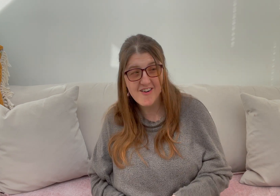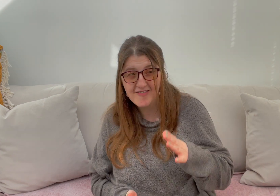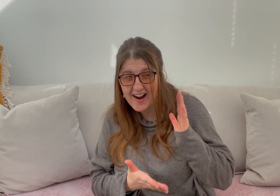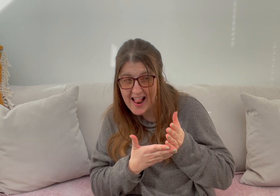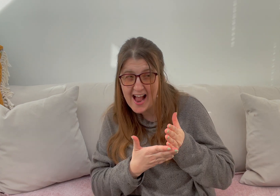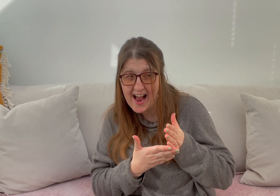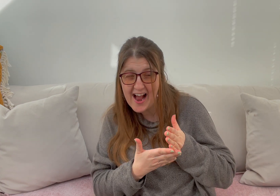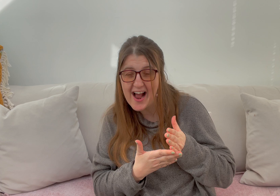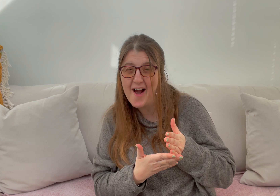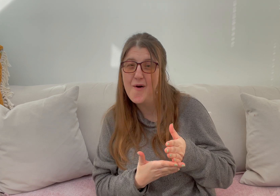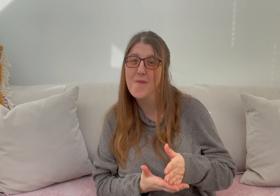Really?